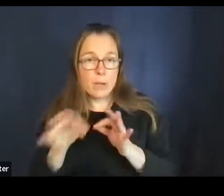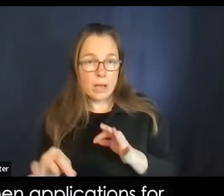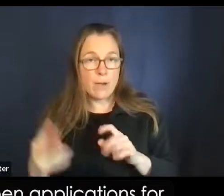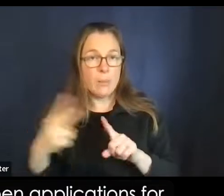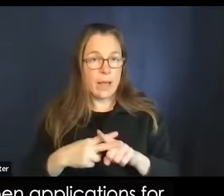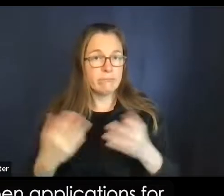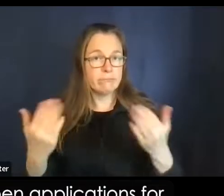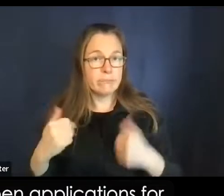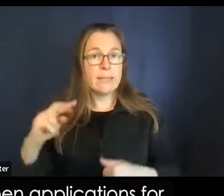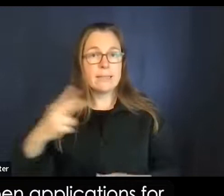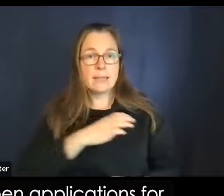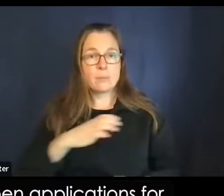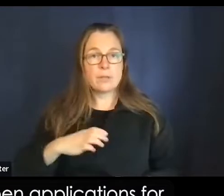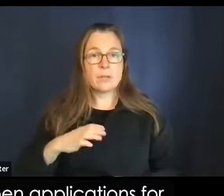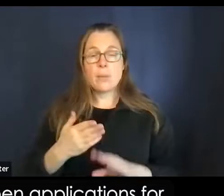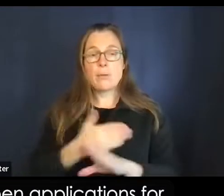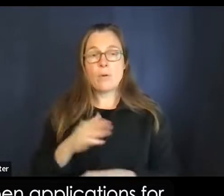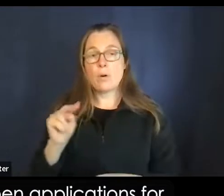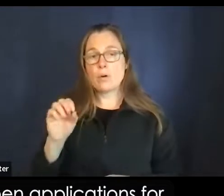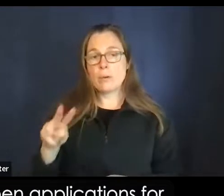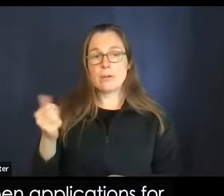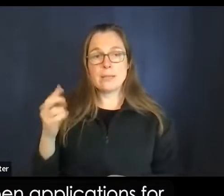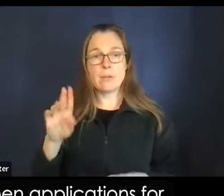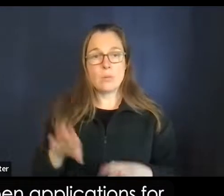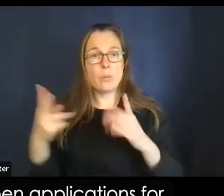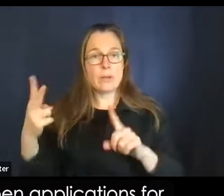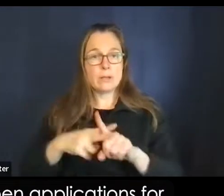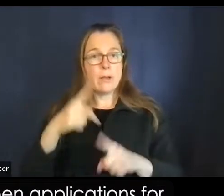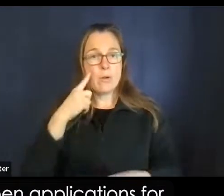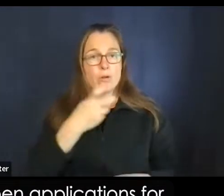By November 17th, we will open applications for the Charter Transition Advisory Committee